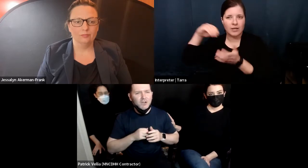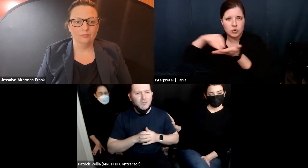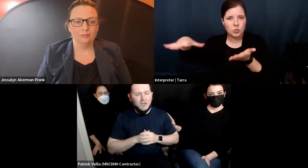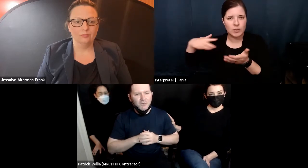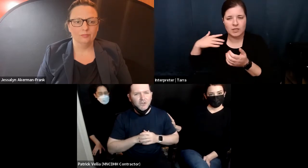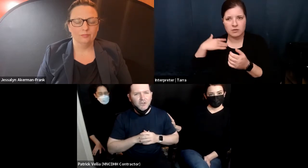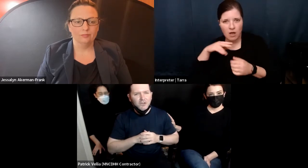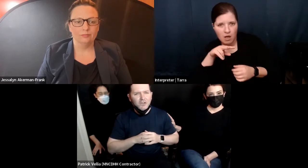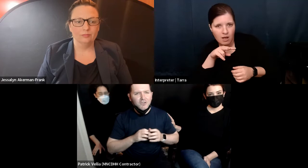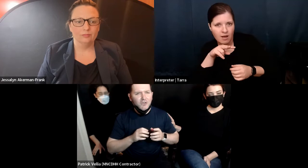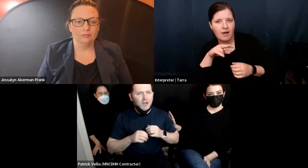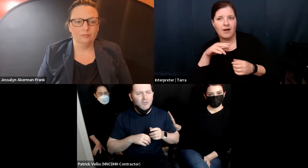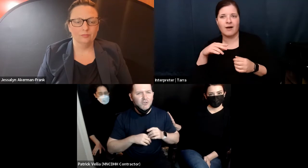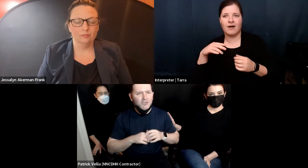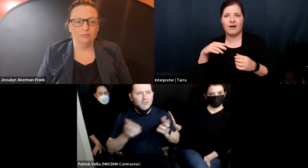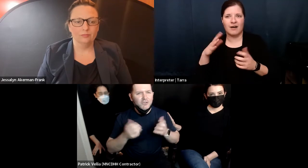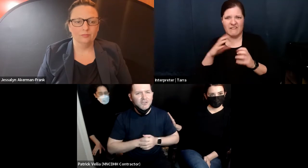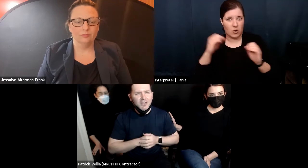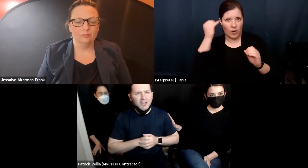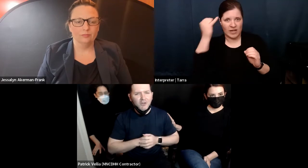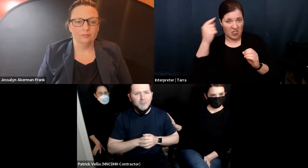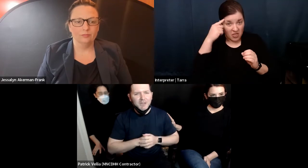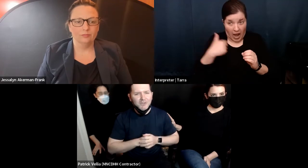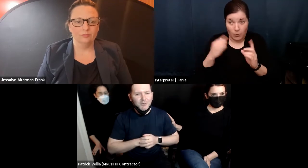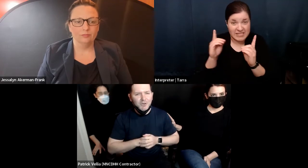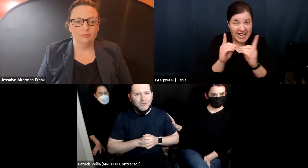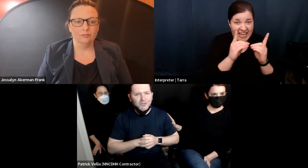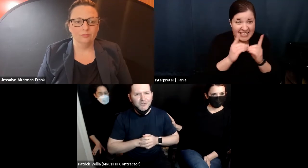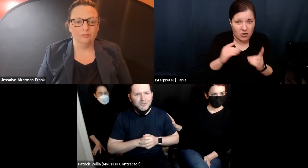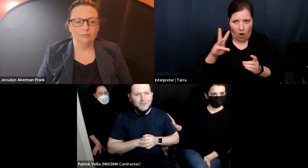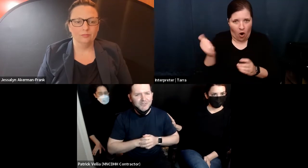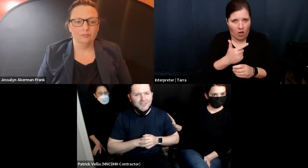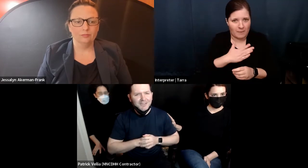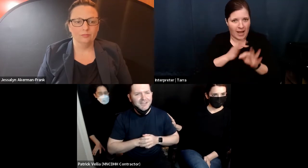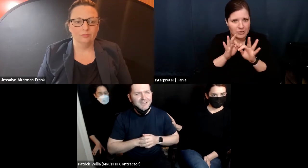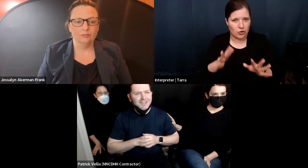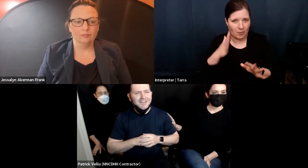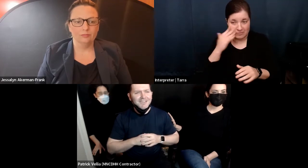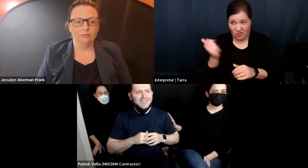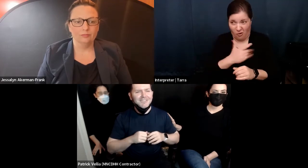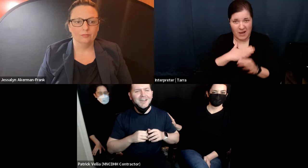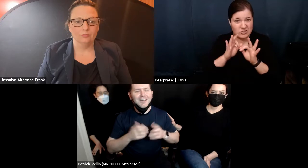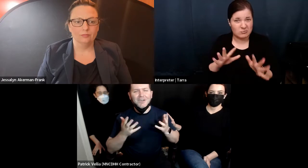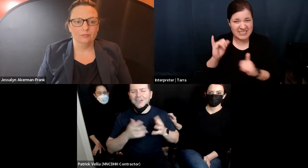school is the interpreters stop, student interpreters were close to my age.